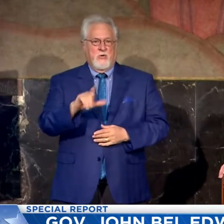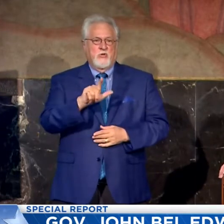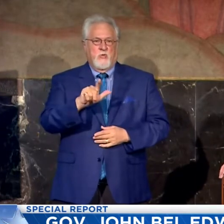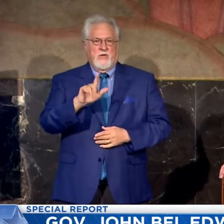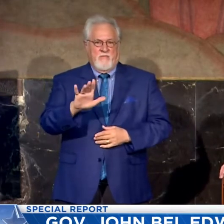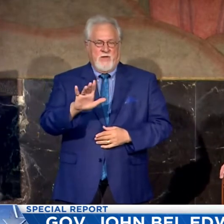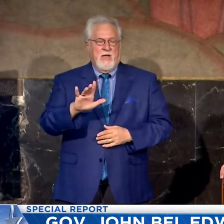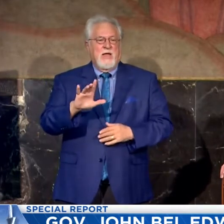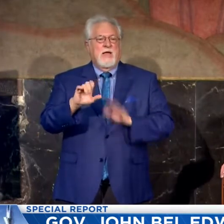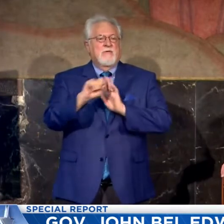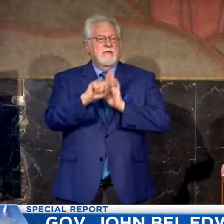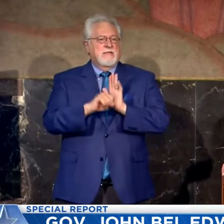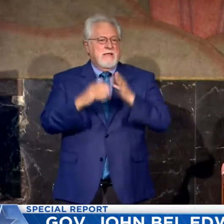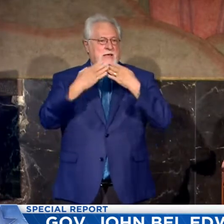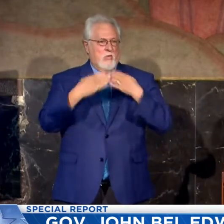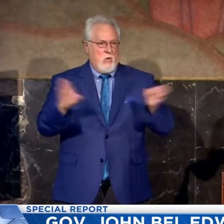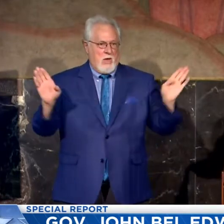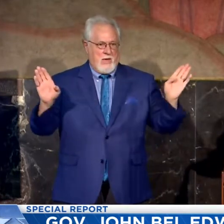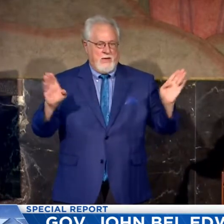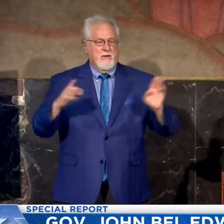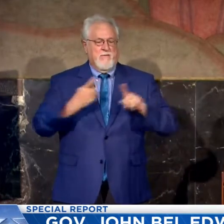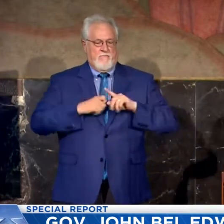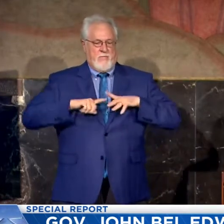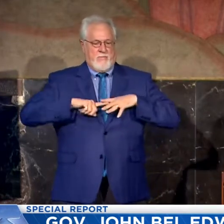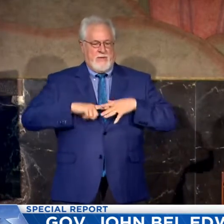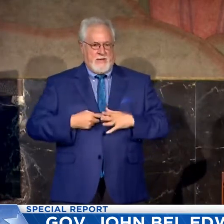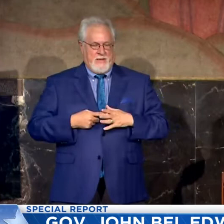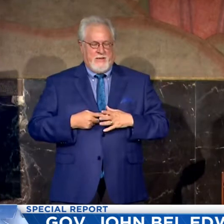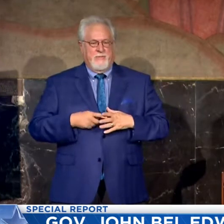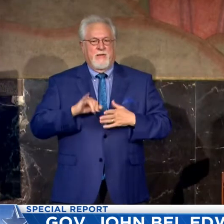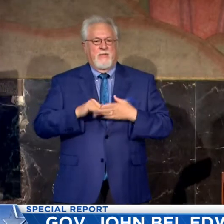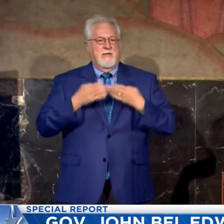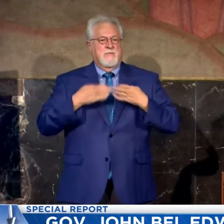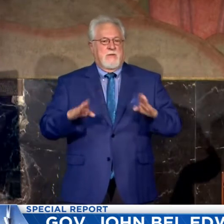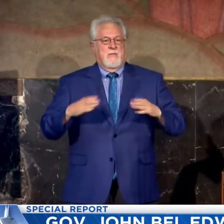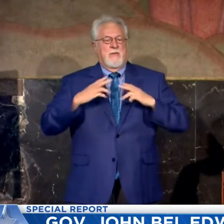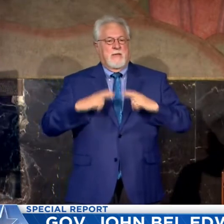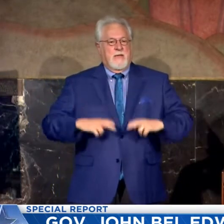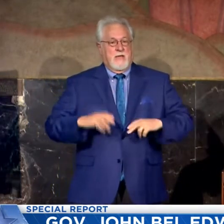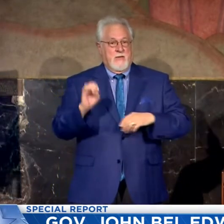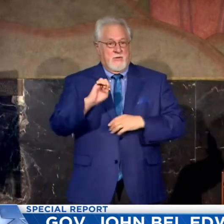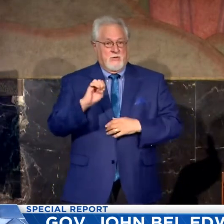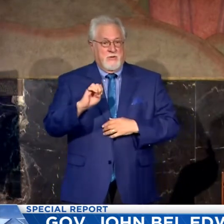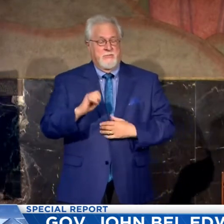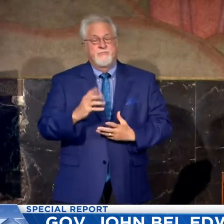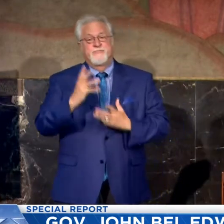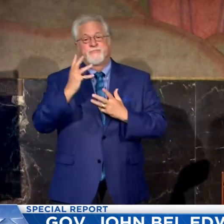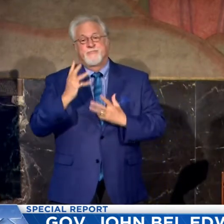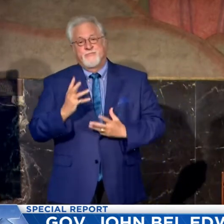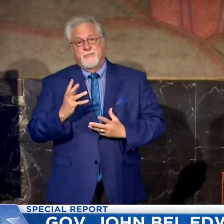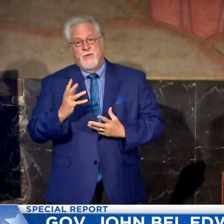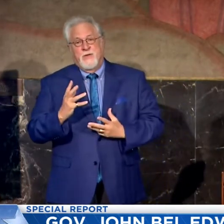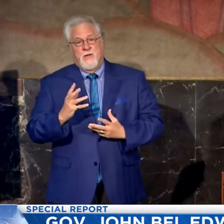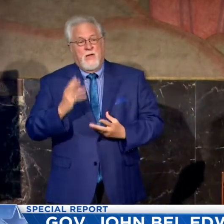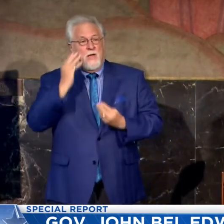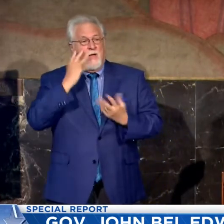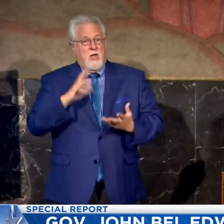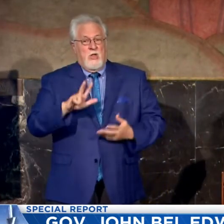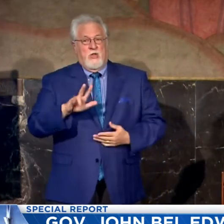I WANT TO GET RIGHT INTO IT. TODAY REPORT 421 NEW CASES FOR THE TOTAL AT 36,925 STATEWIDE SINCE THE INCEPTION OF THIS